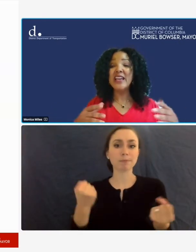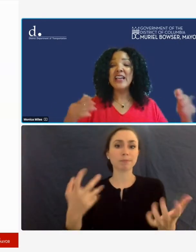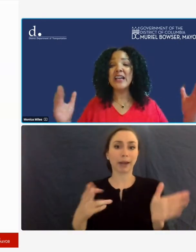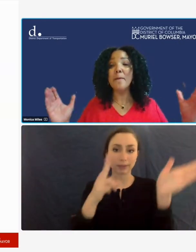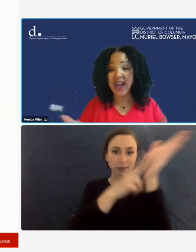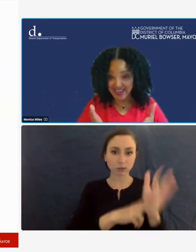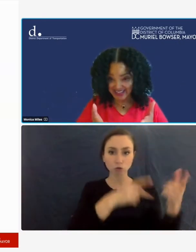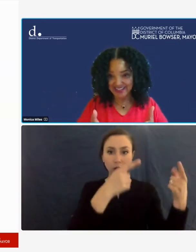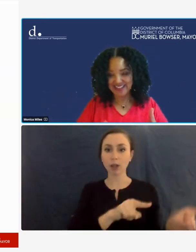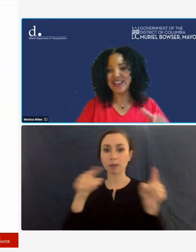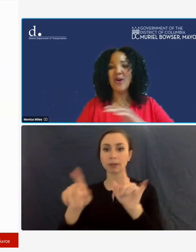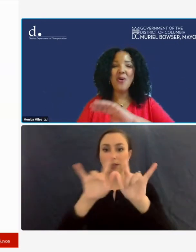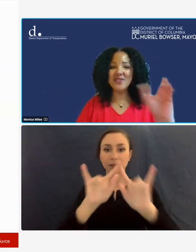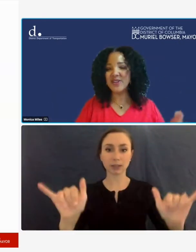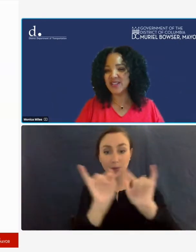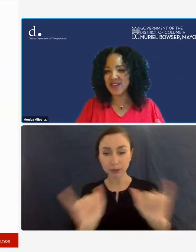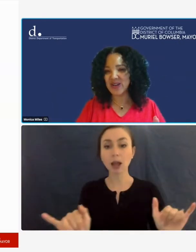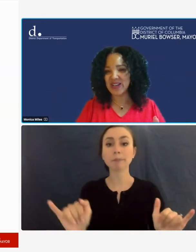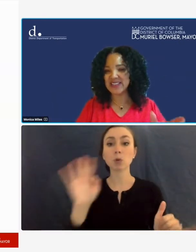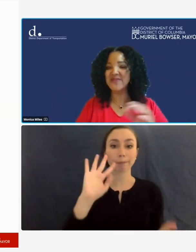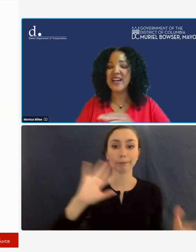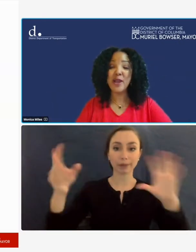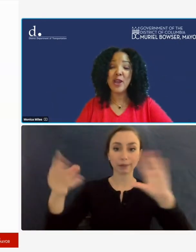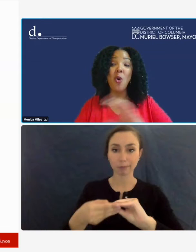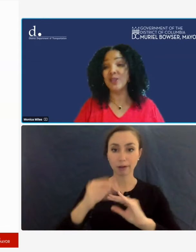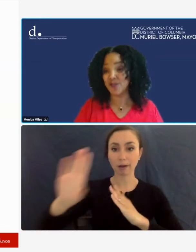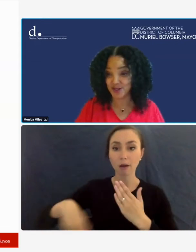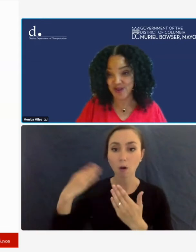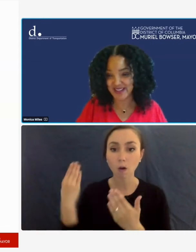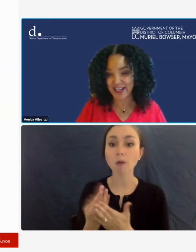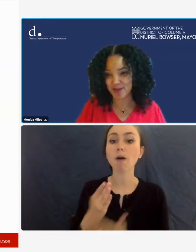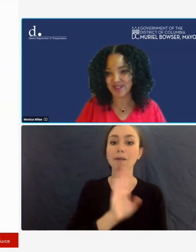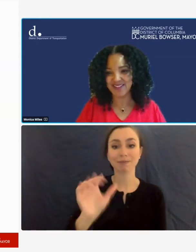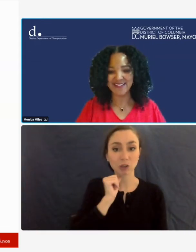combined all of your indirect costs divided by all of your direct labor okay